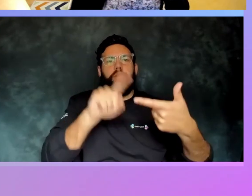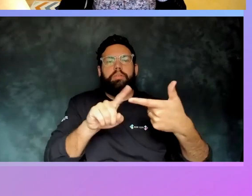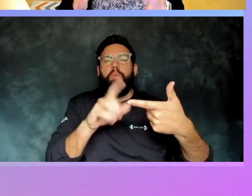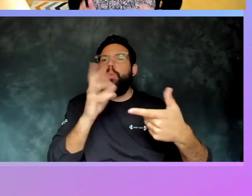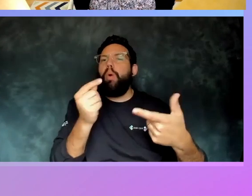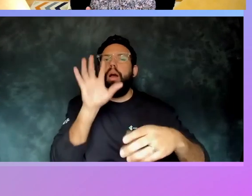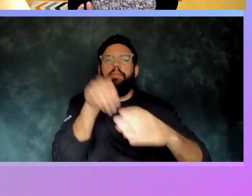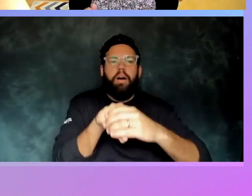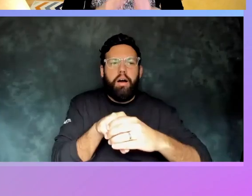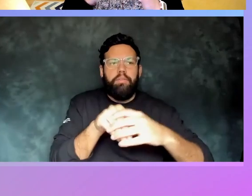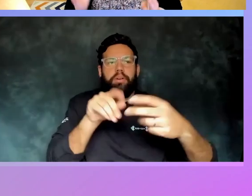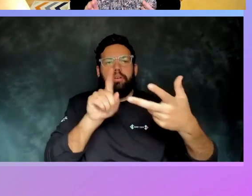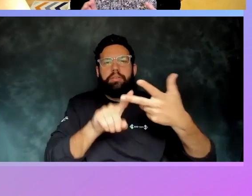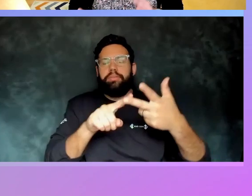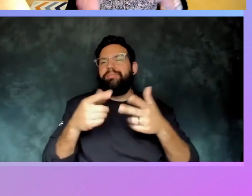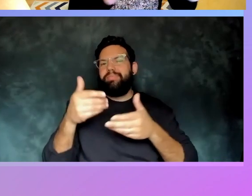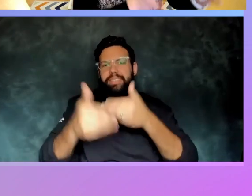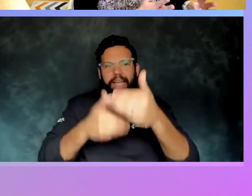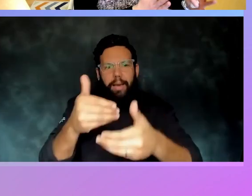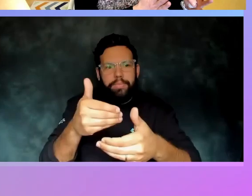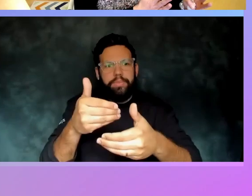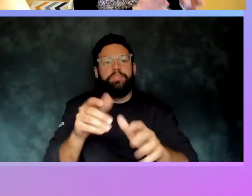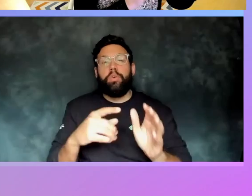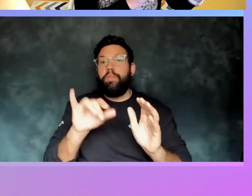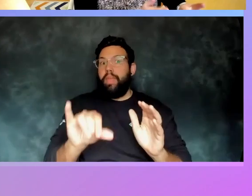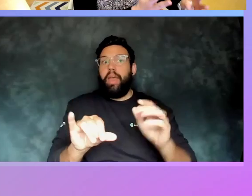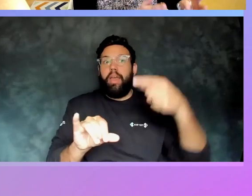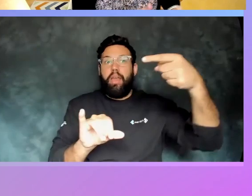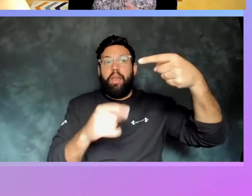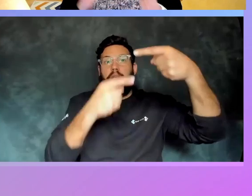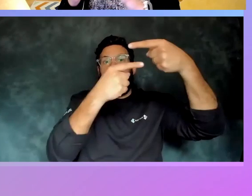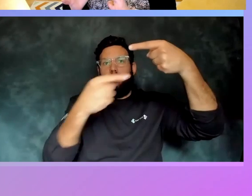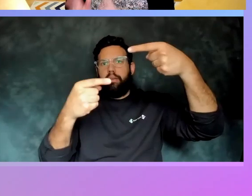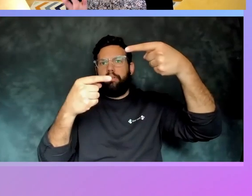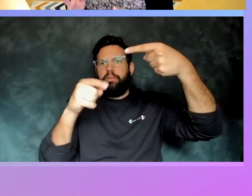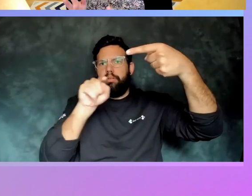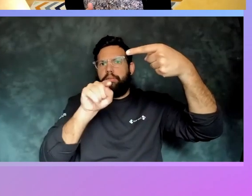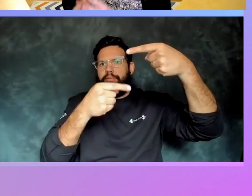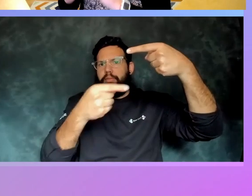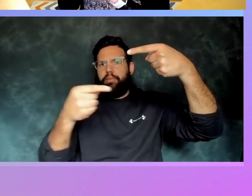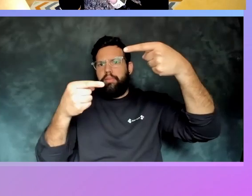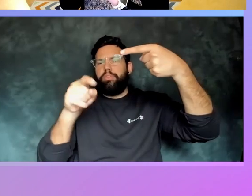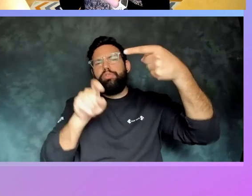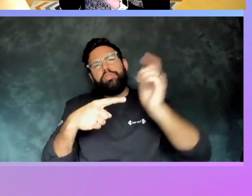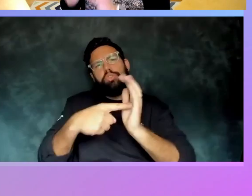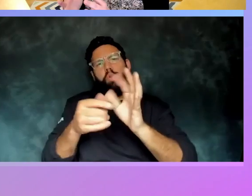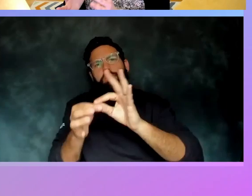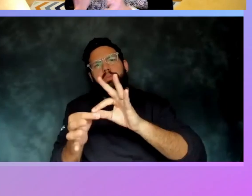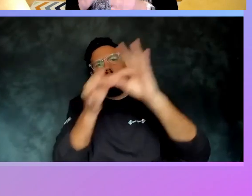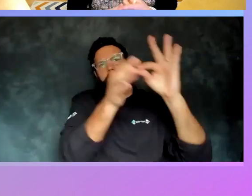set. Missing headings, that for sure is an issue. With the not want something that looks like a heading not